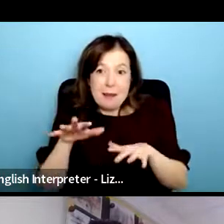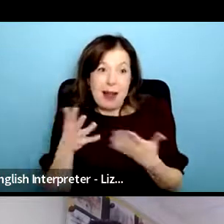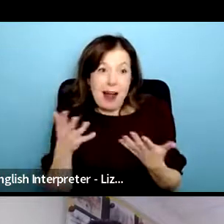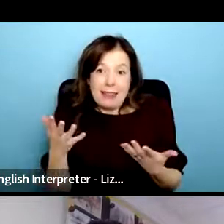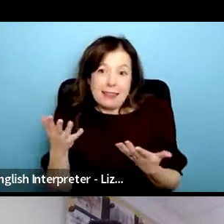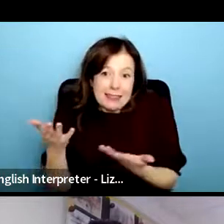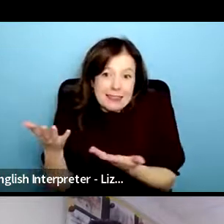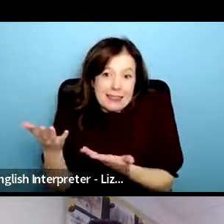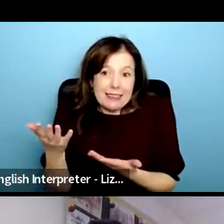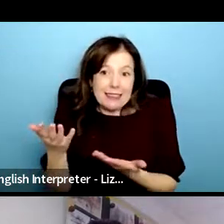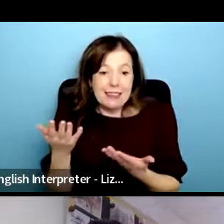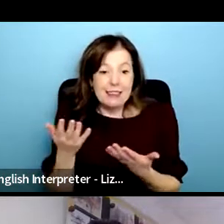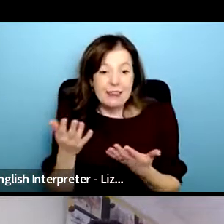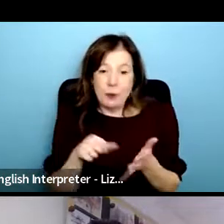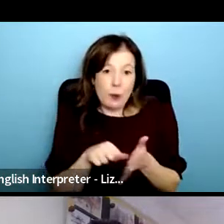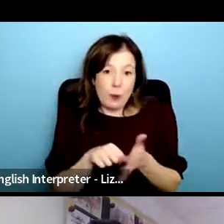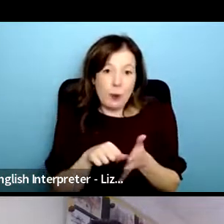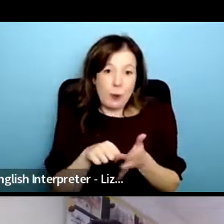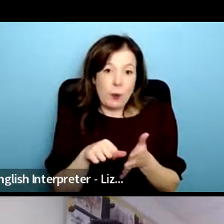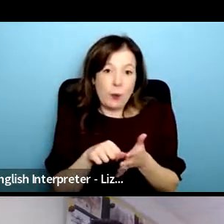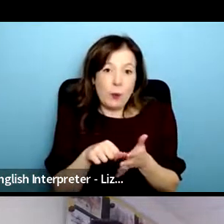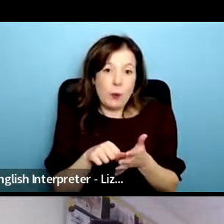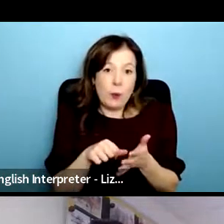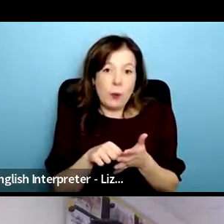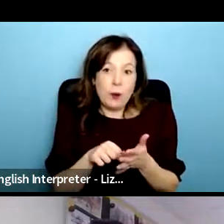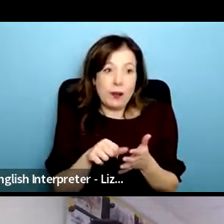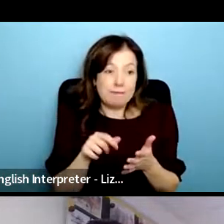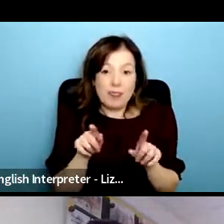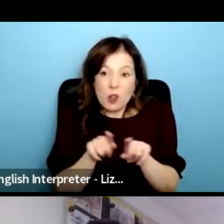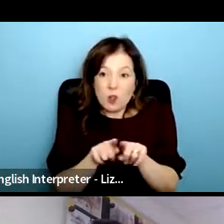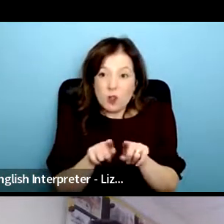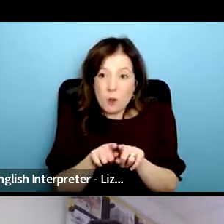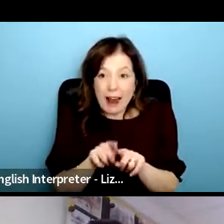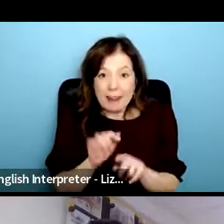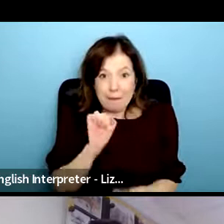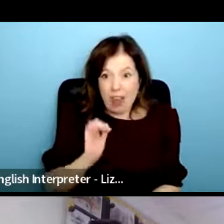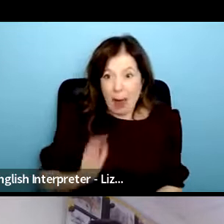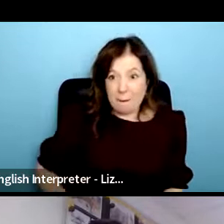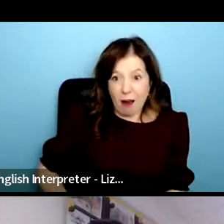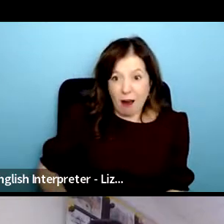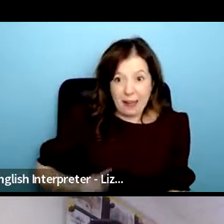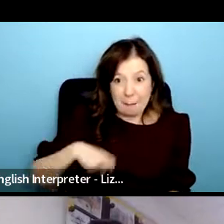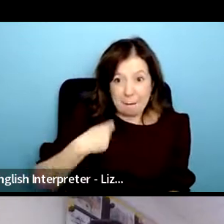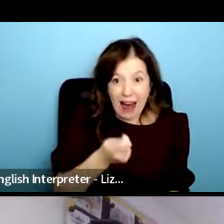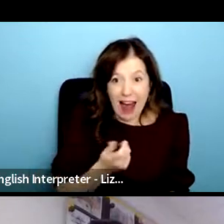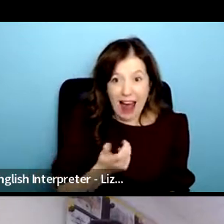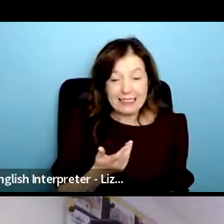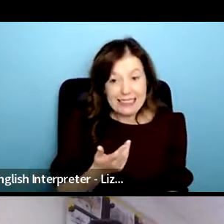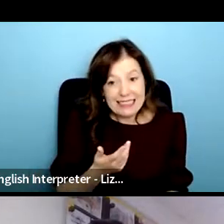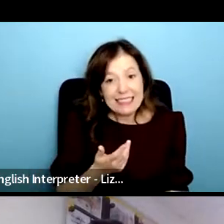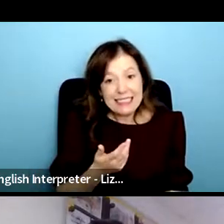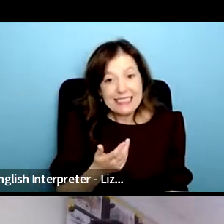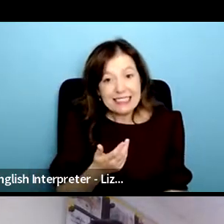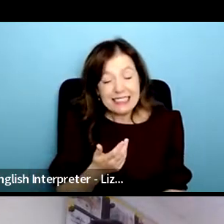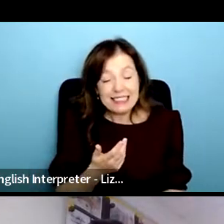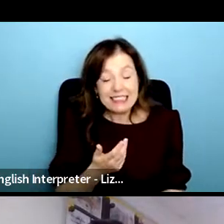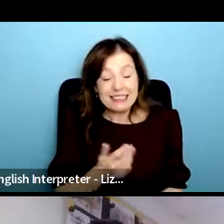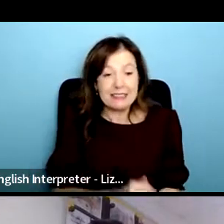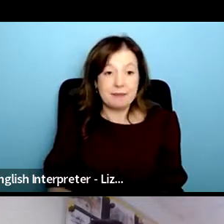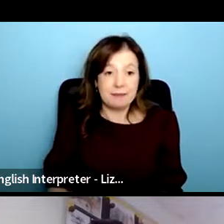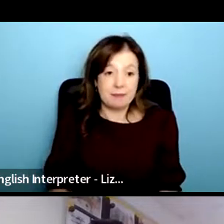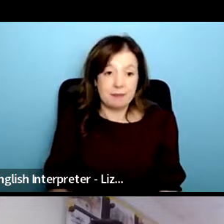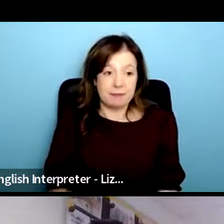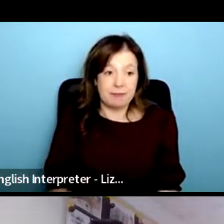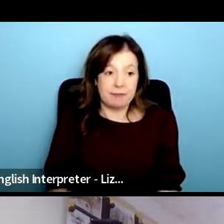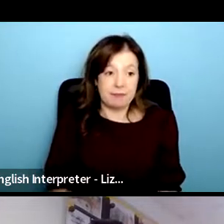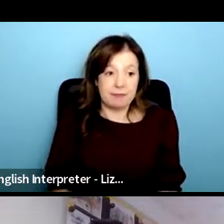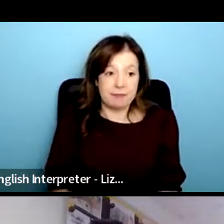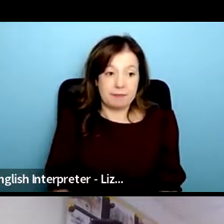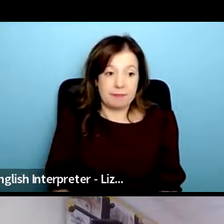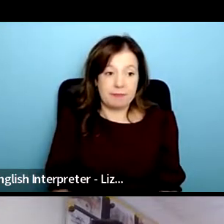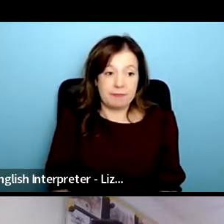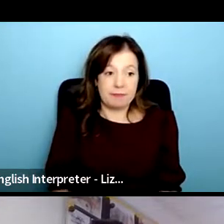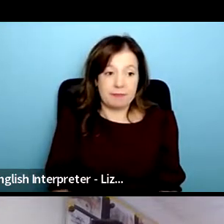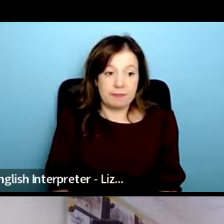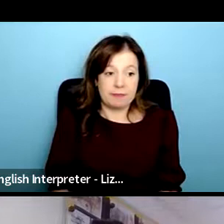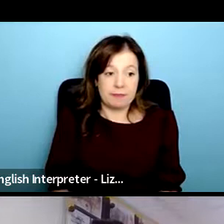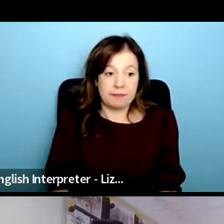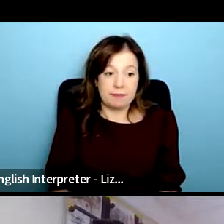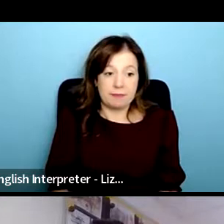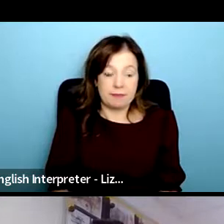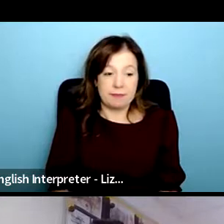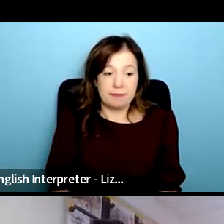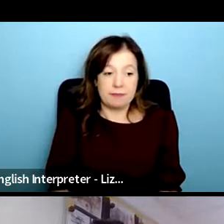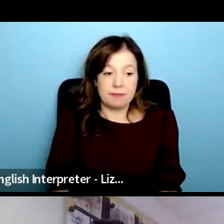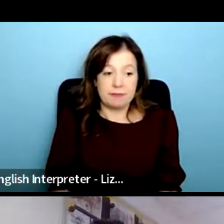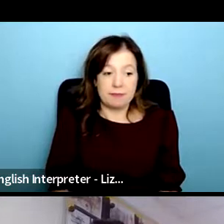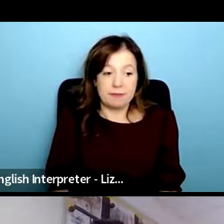um and and paying for things out of their own pocket as as well and self-funding so yeah